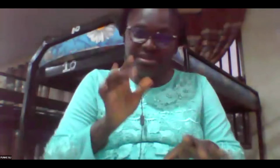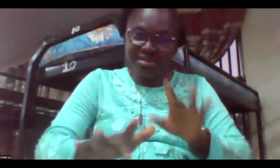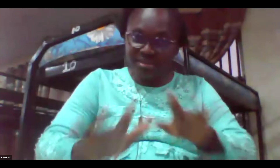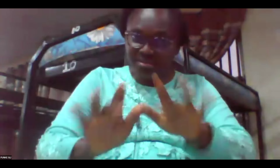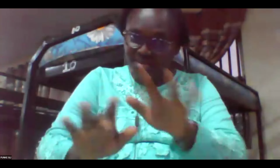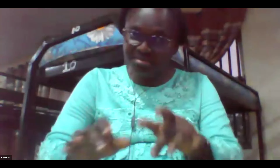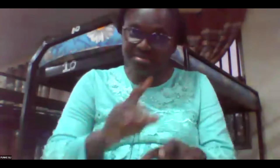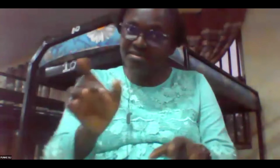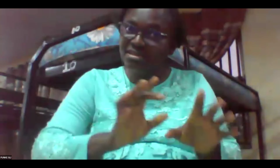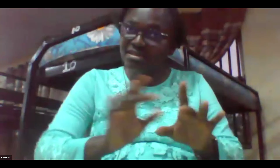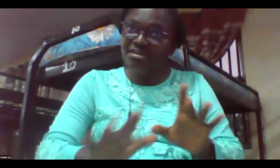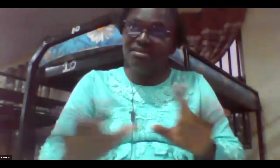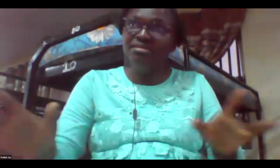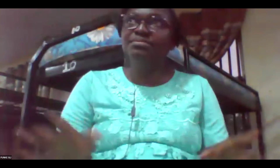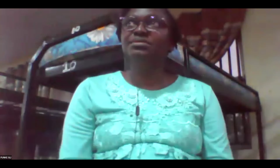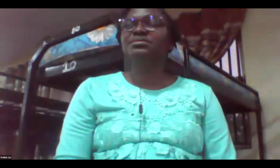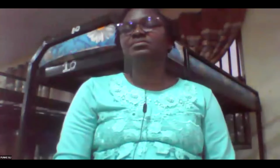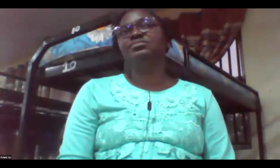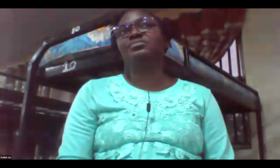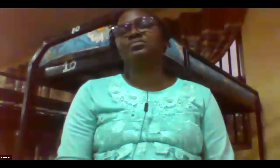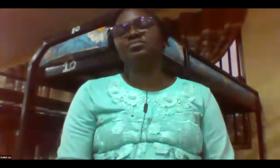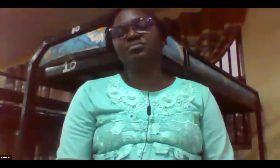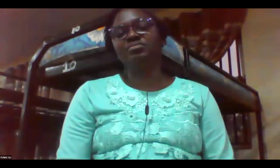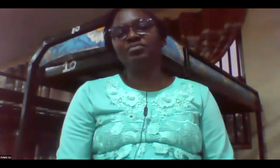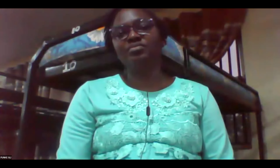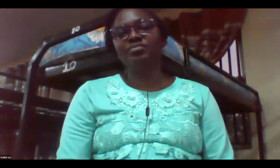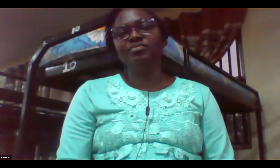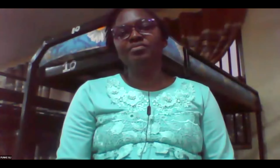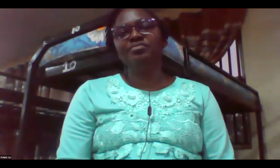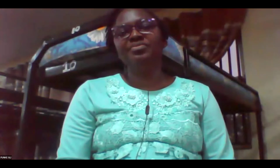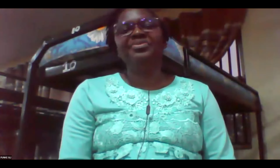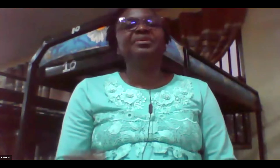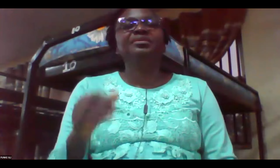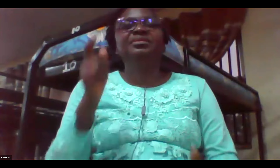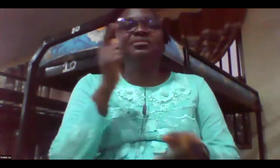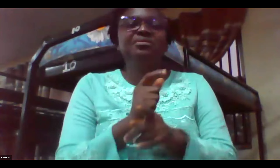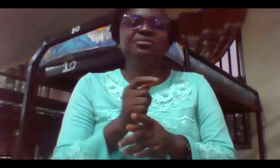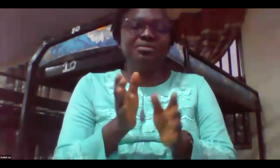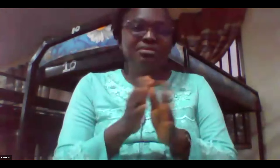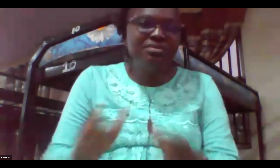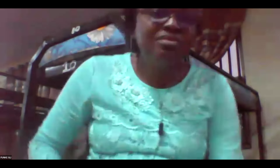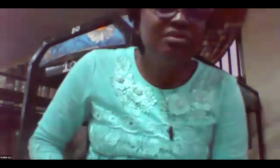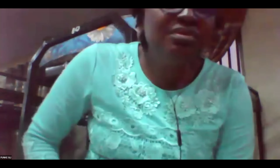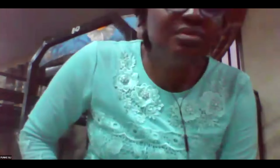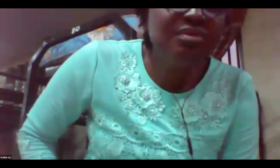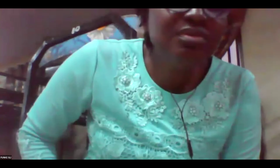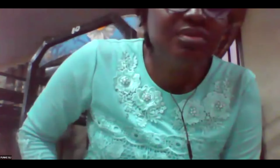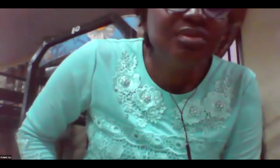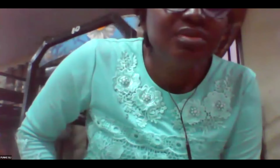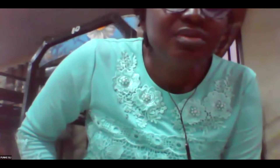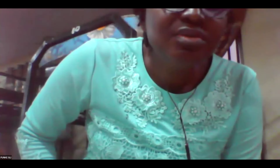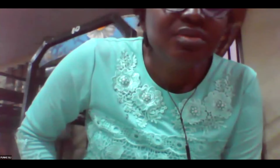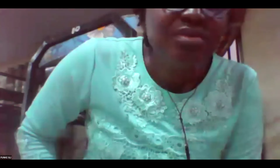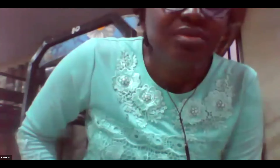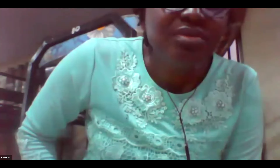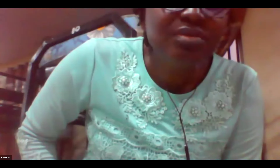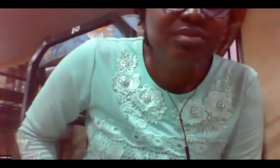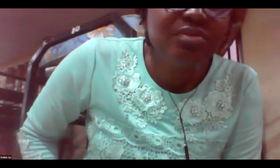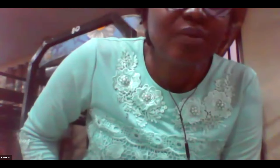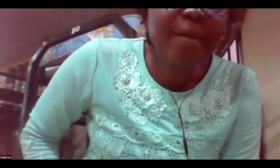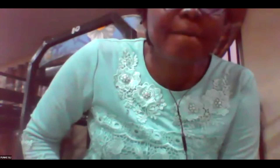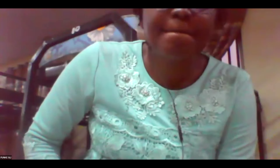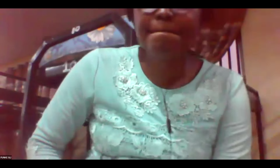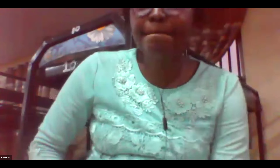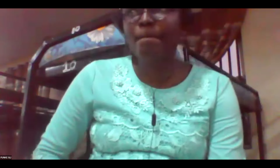any questions from anyone, please? There's no, there's no error in. There's no porous questions. You can ask any question. Okay? Queen says, no. So that means we're good.